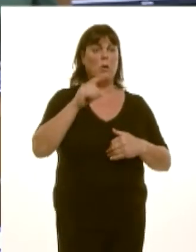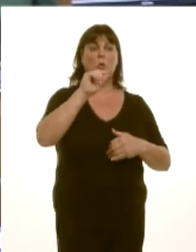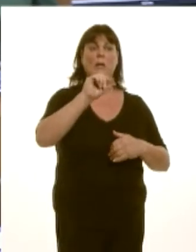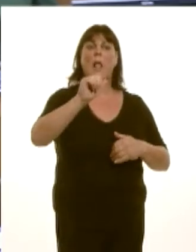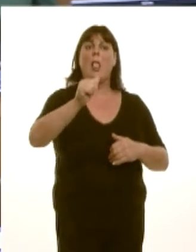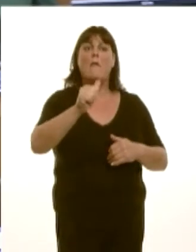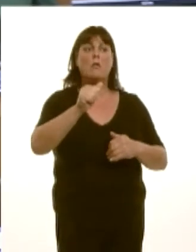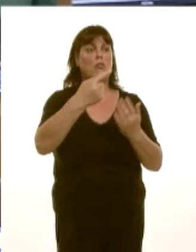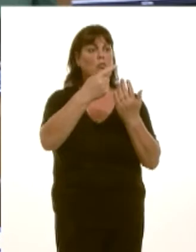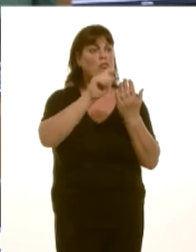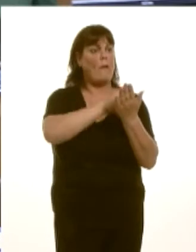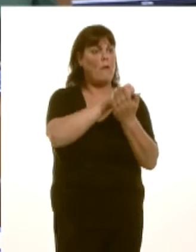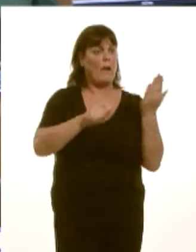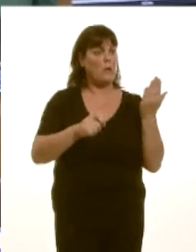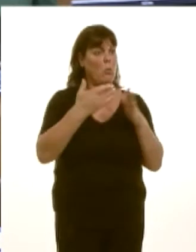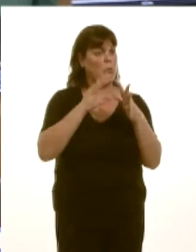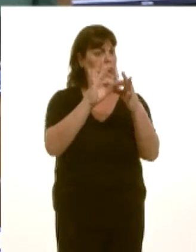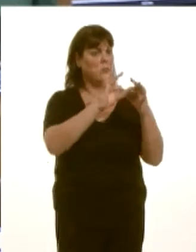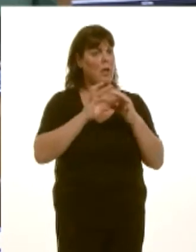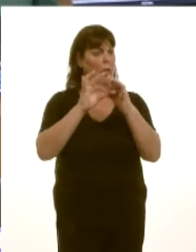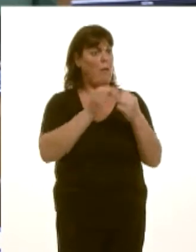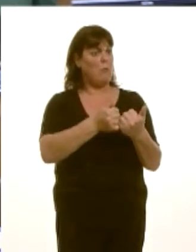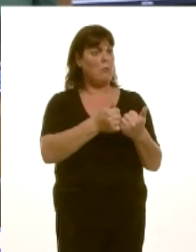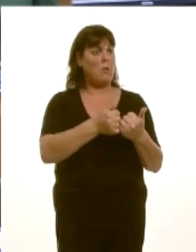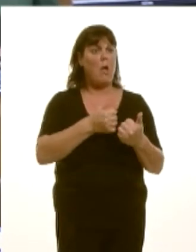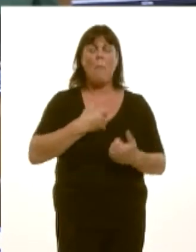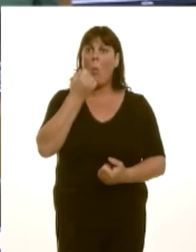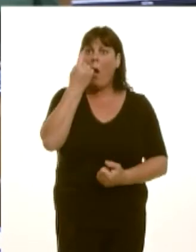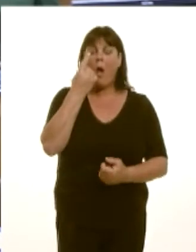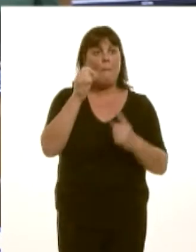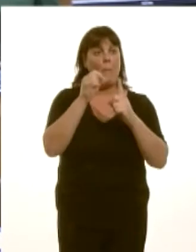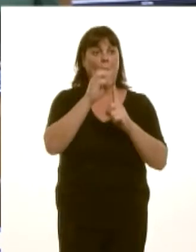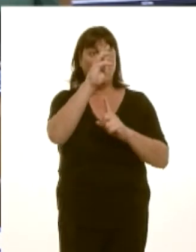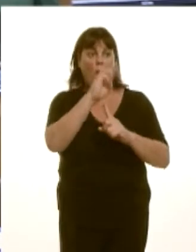I am aware of the leader of Plaid Cymru’s view; I am aware of the leader of the Liberal